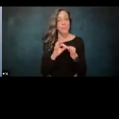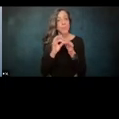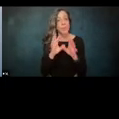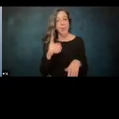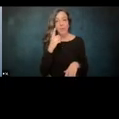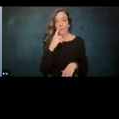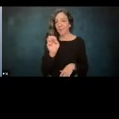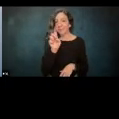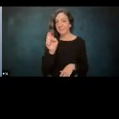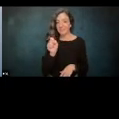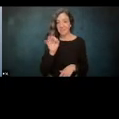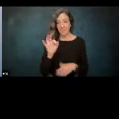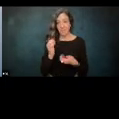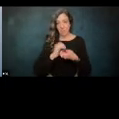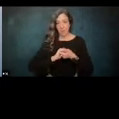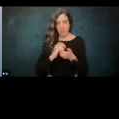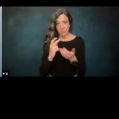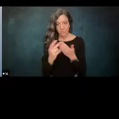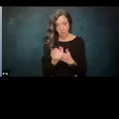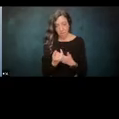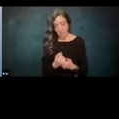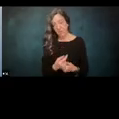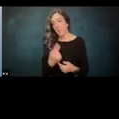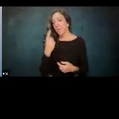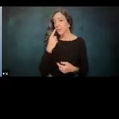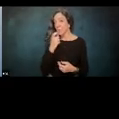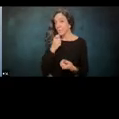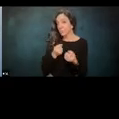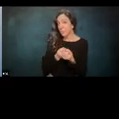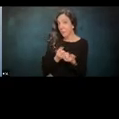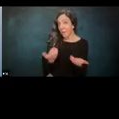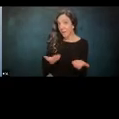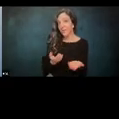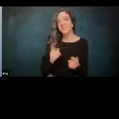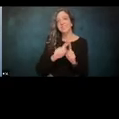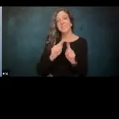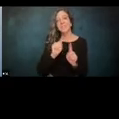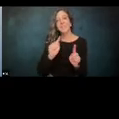project and with me supporting in this session are colleagues from seeds of partnership and